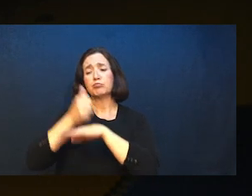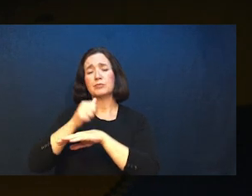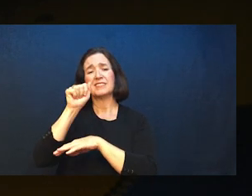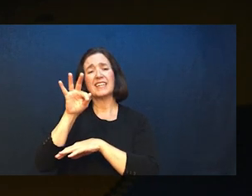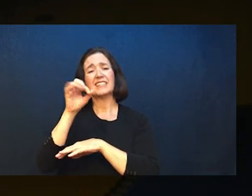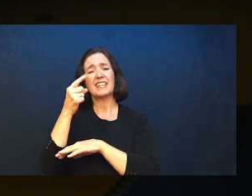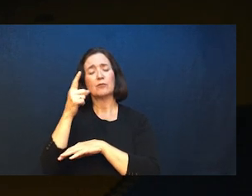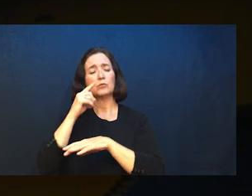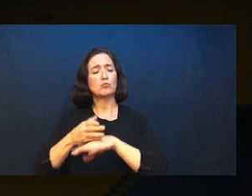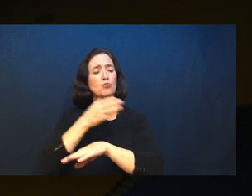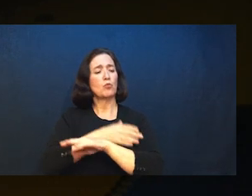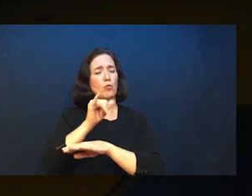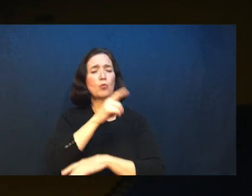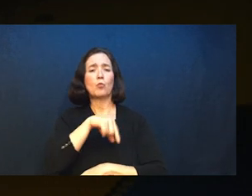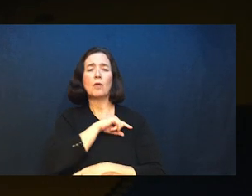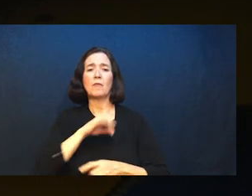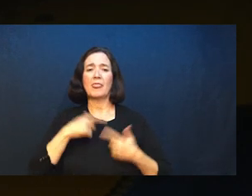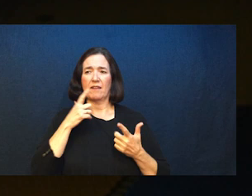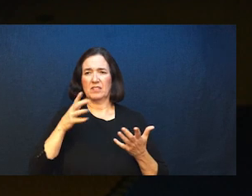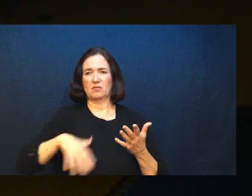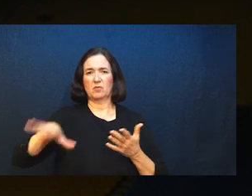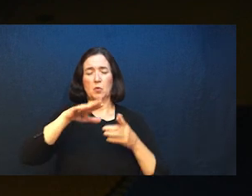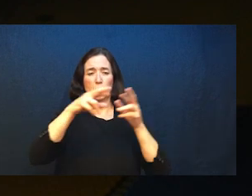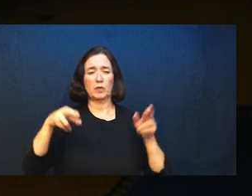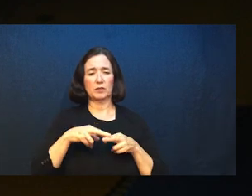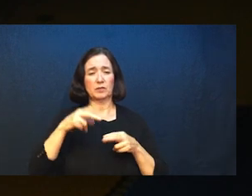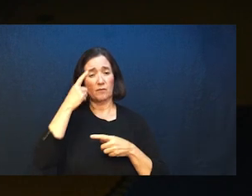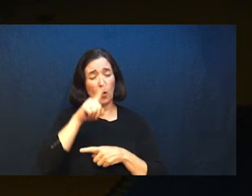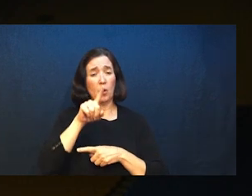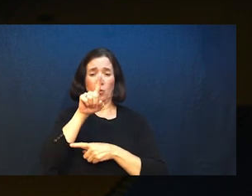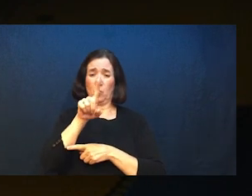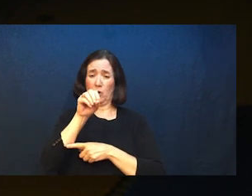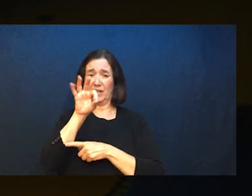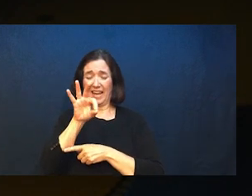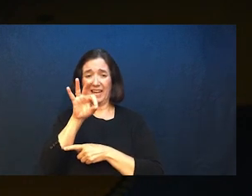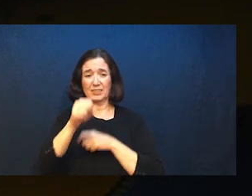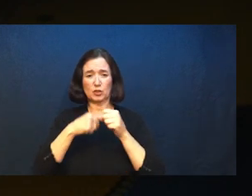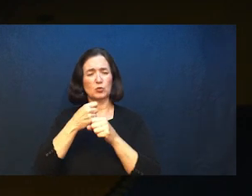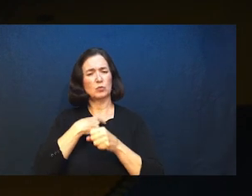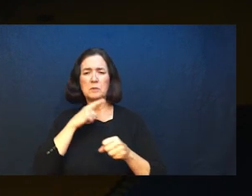of life for the people of our region. For the past 109 years, we've remained committed to this mission.